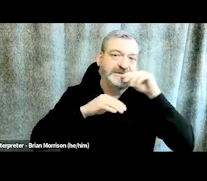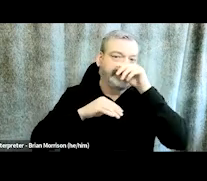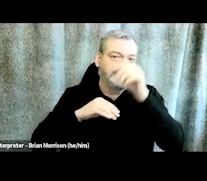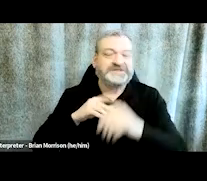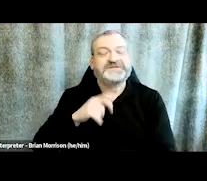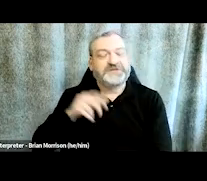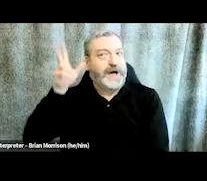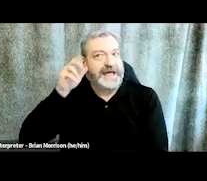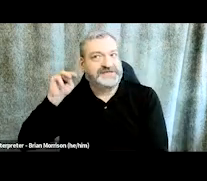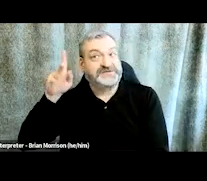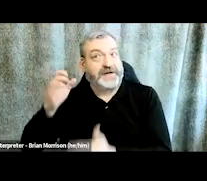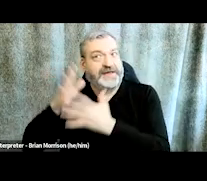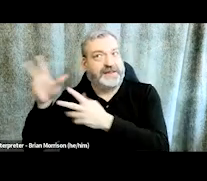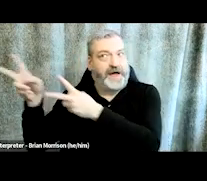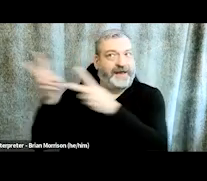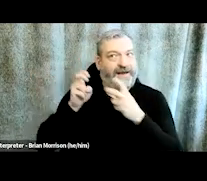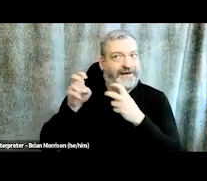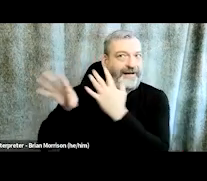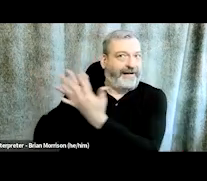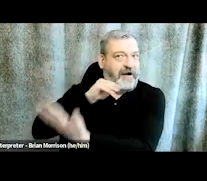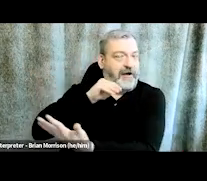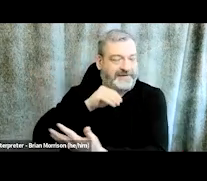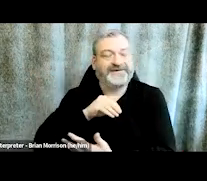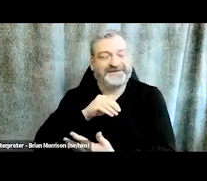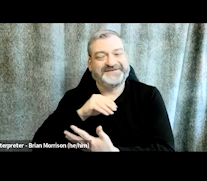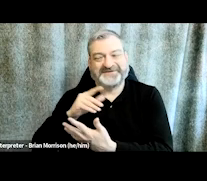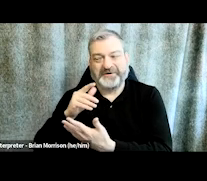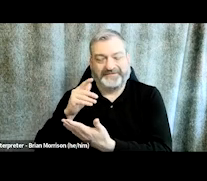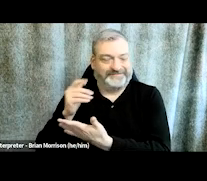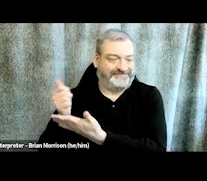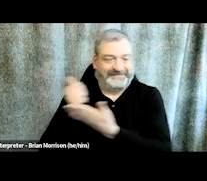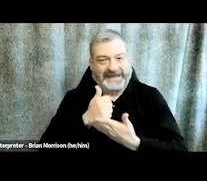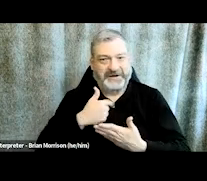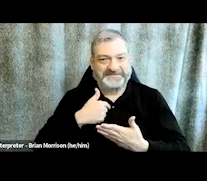So I think that has been a good ethos for me as I move. Forward in my career.